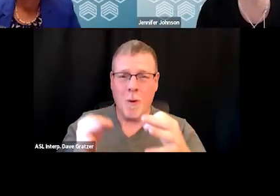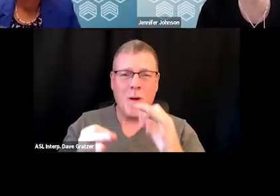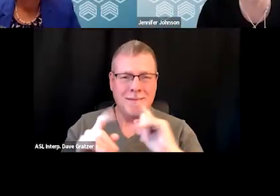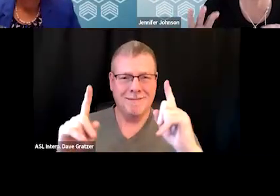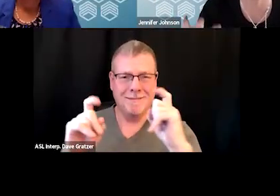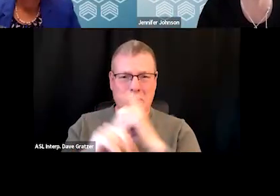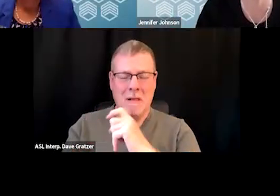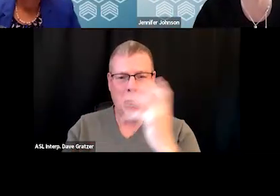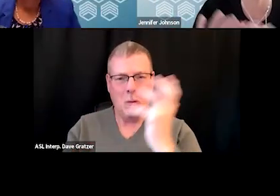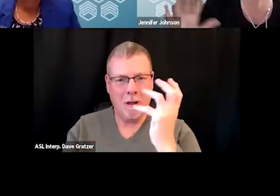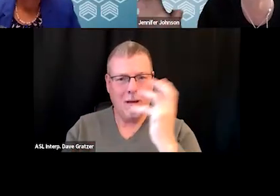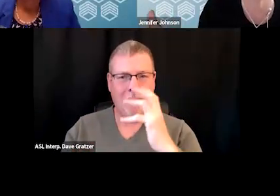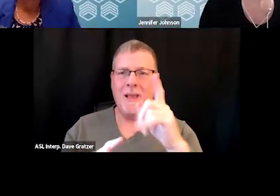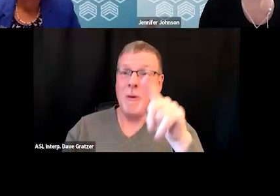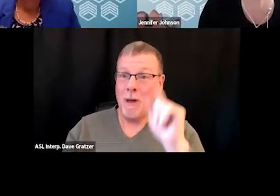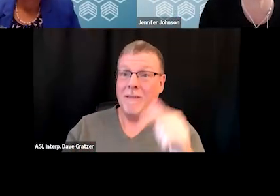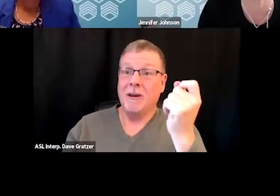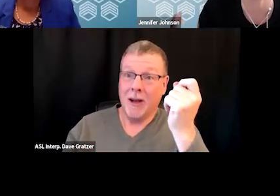we have to understand that that's who the audience is.